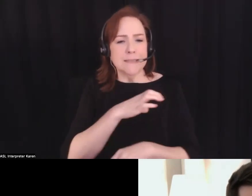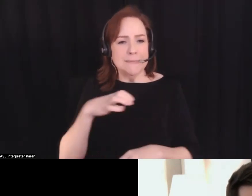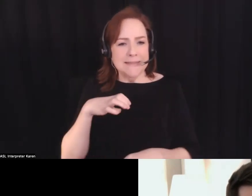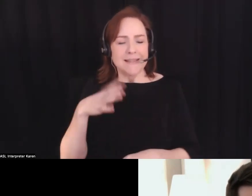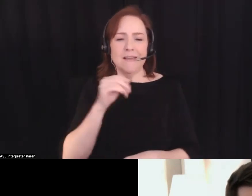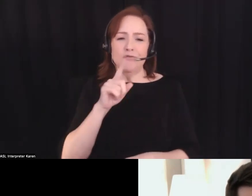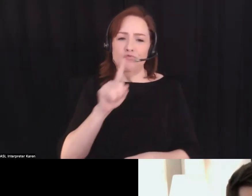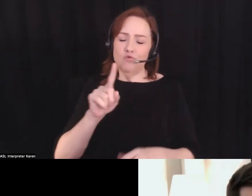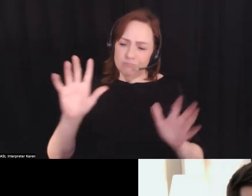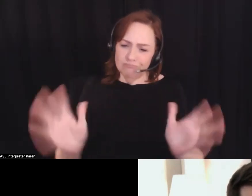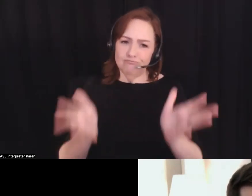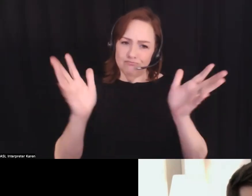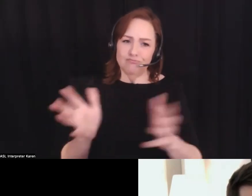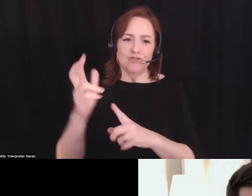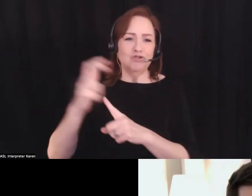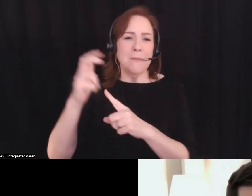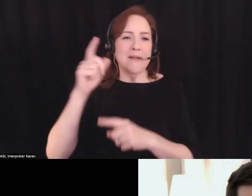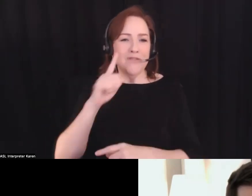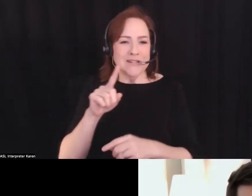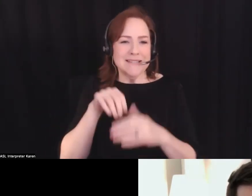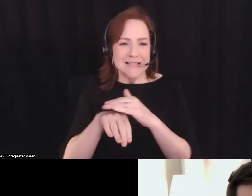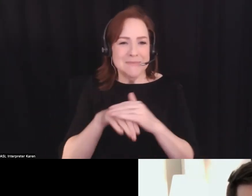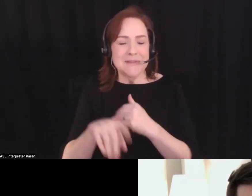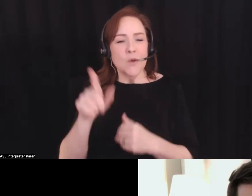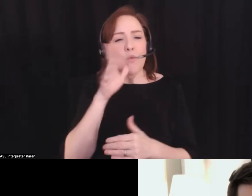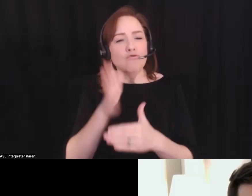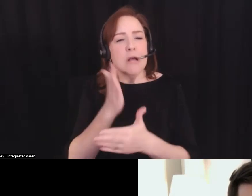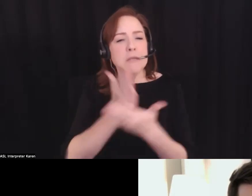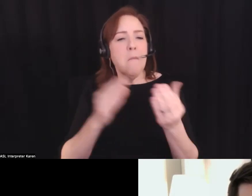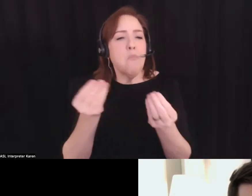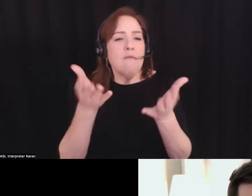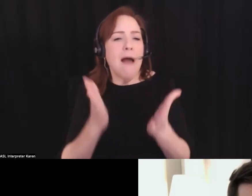be sharing a little bit about provider bias from the provider side of things and how it pertains